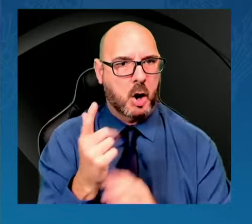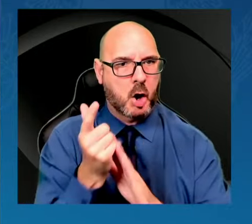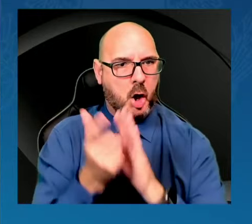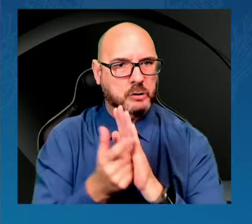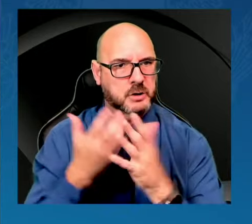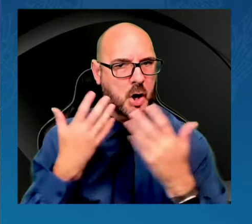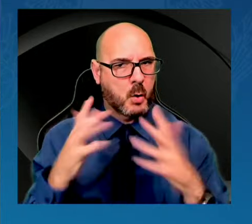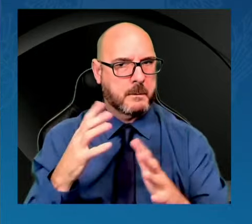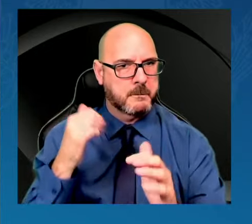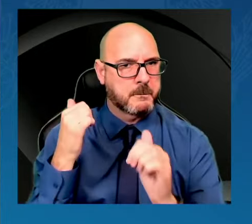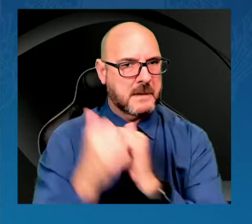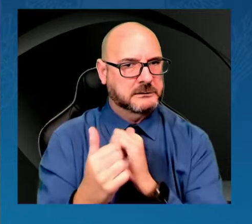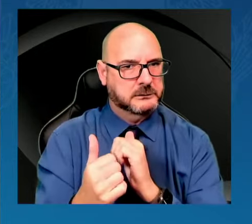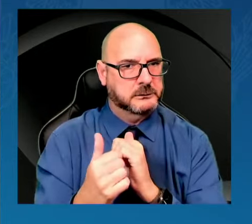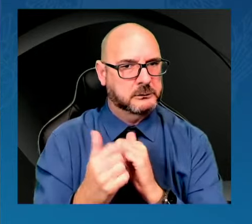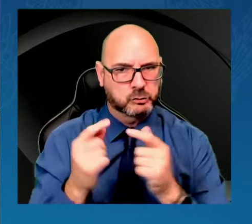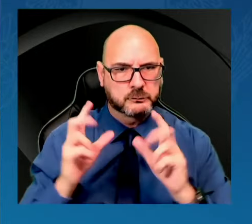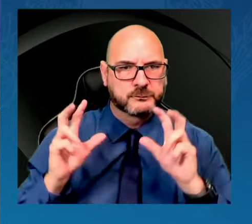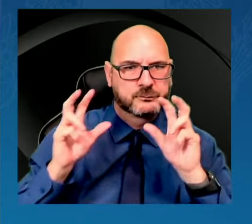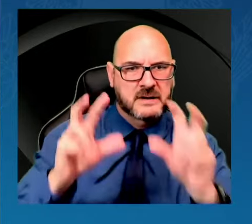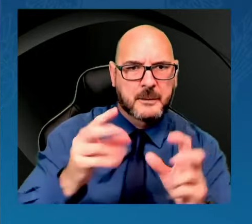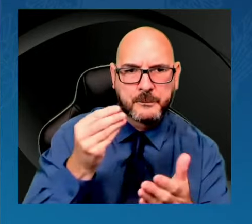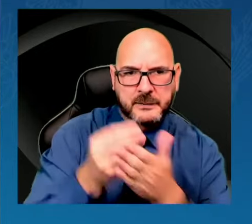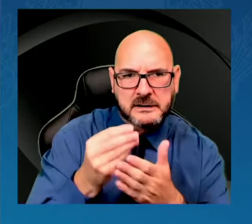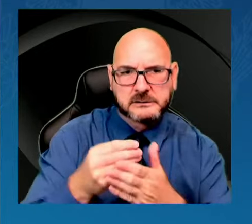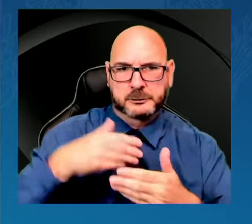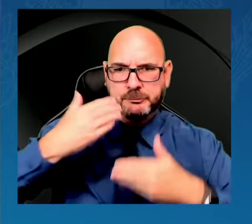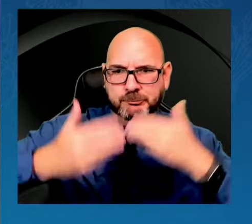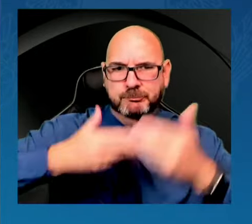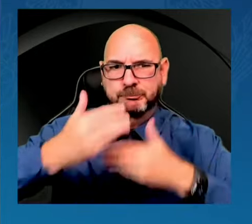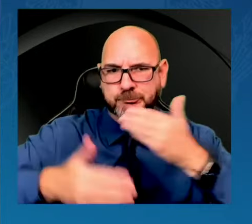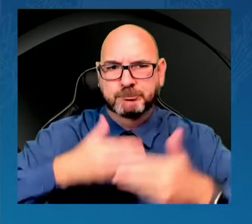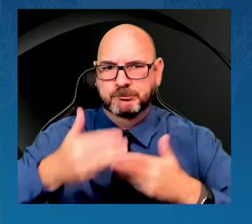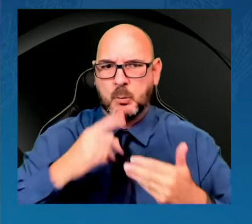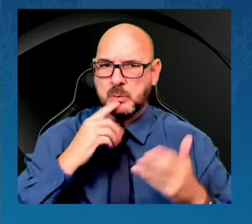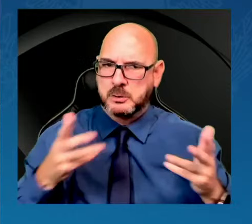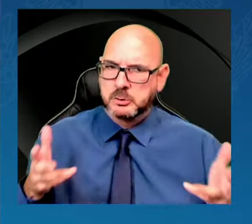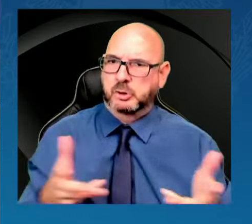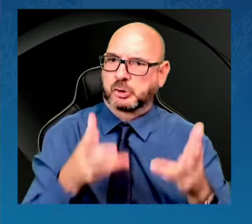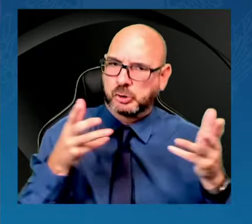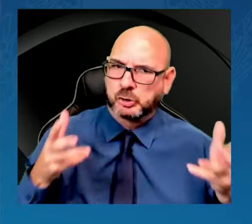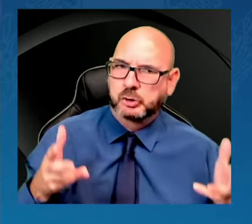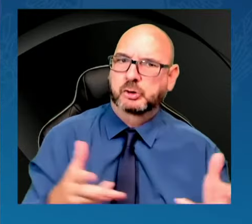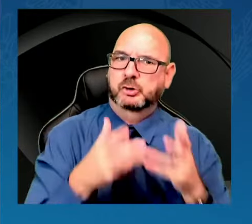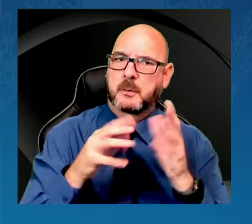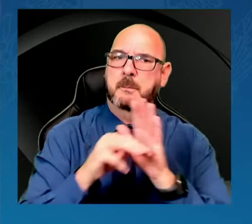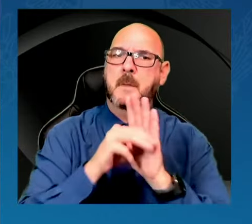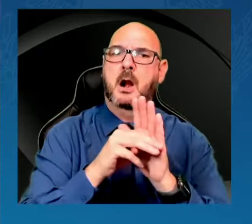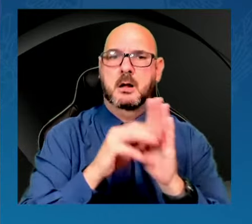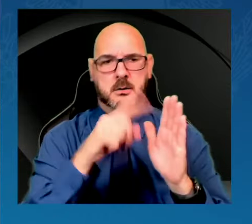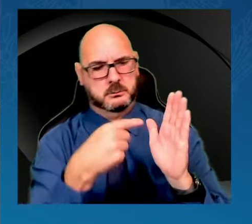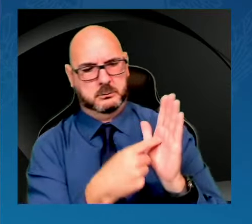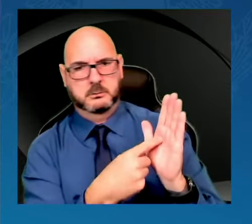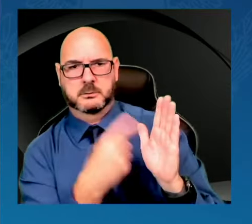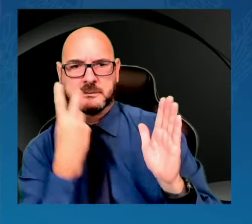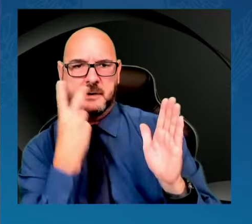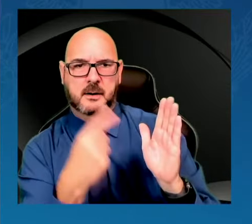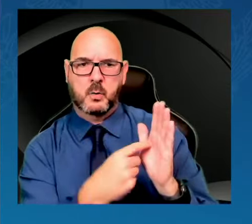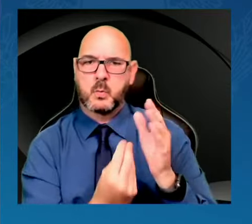to really create and accelerate models of how we can grow a clean energy economy, not only for the United States, but globally. Ms. Digiulian: Thank you.